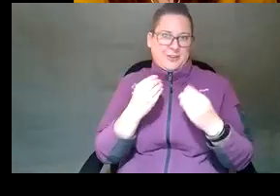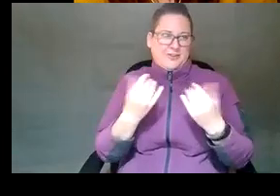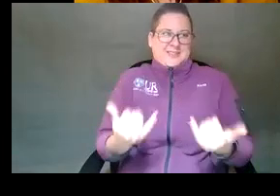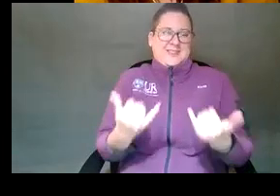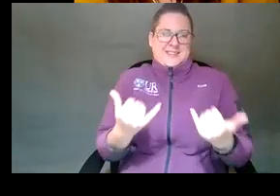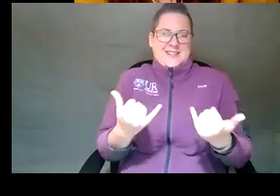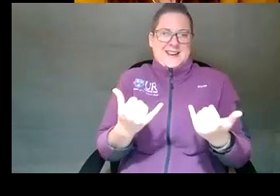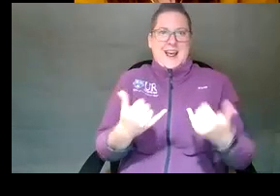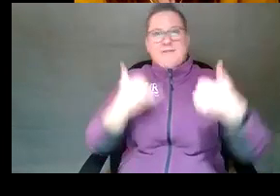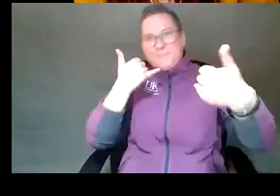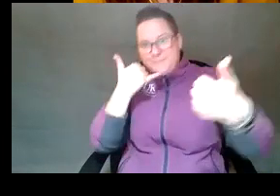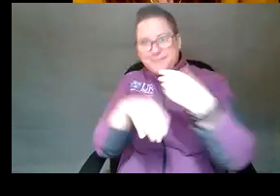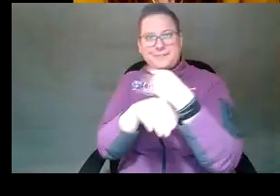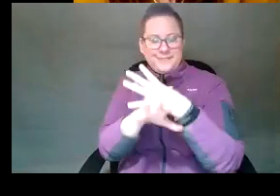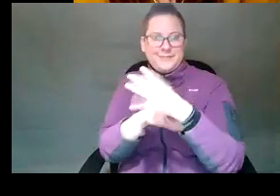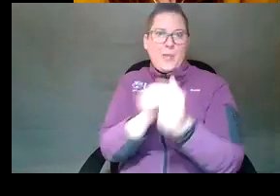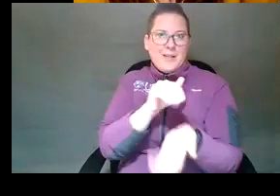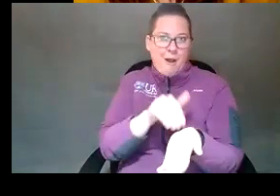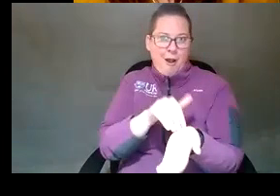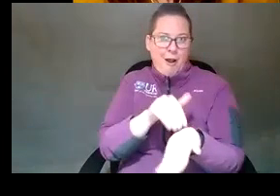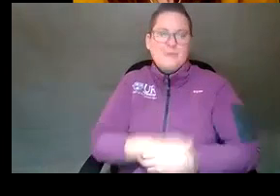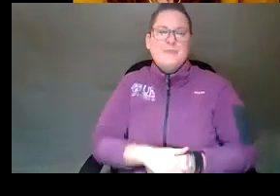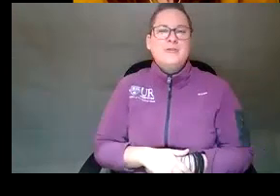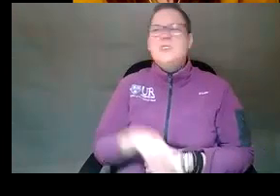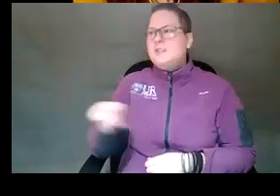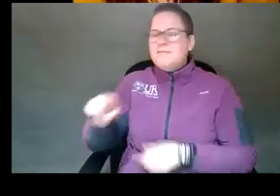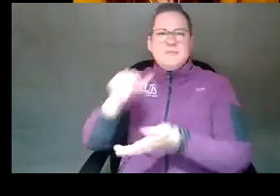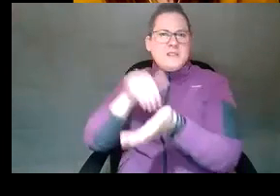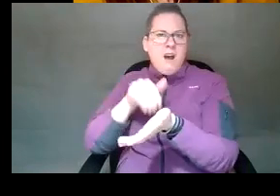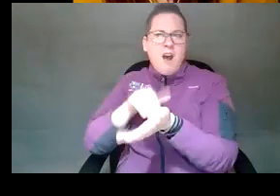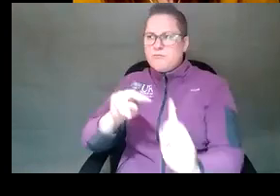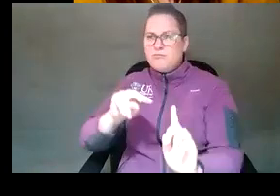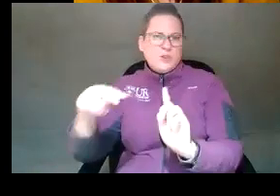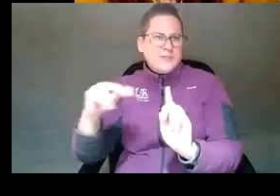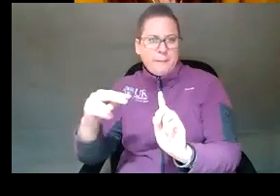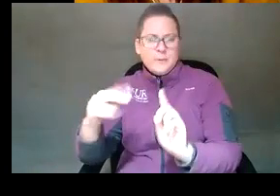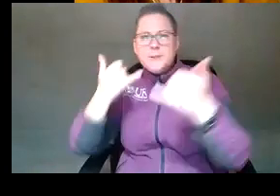perspectives as well about you know their perceptions of telehealth and again I think that